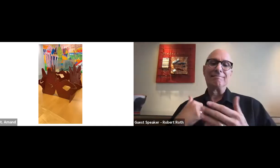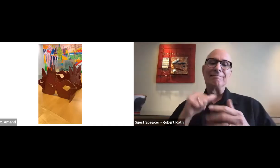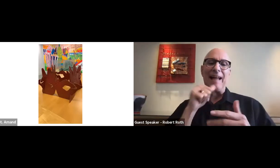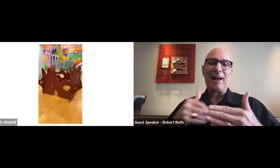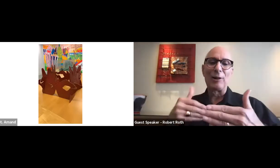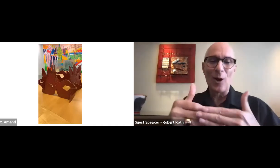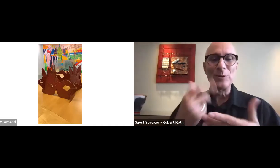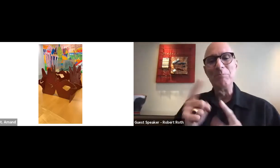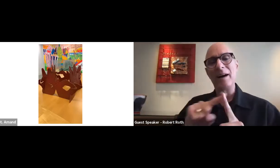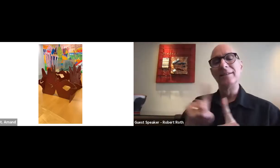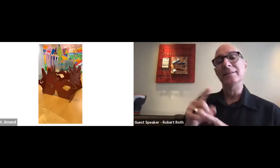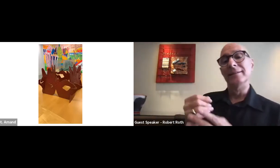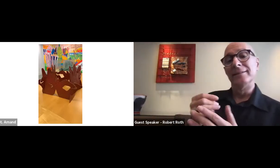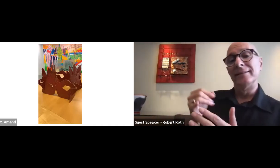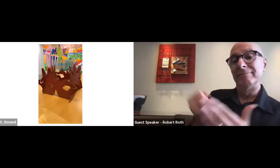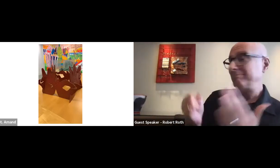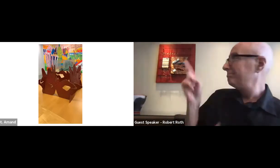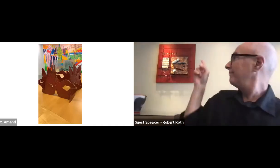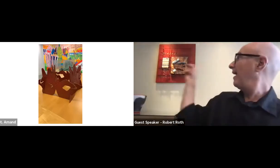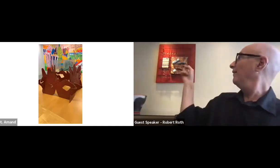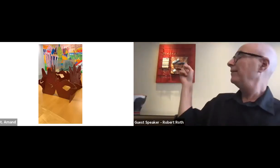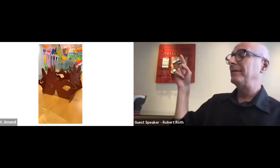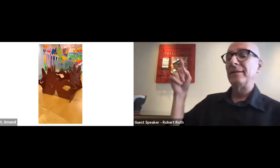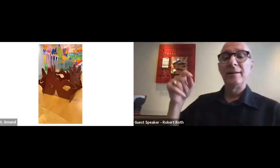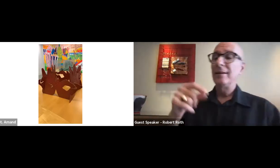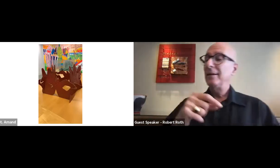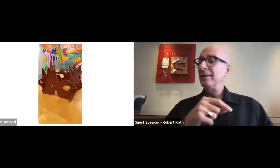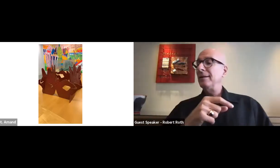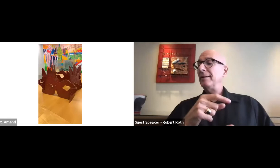and behind me, you can see one of--not really closely,